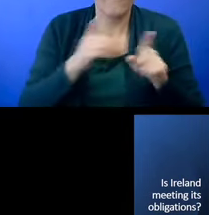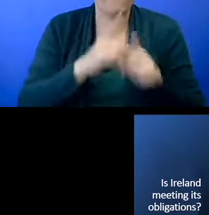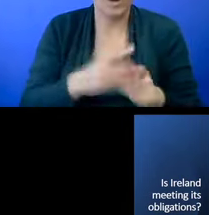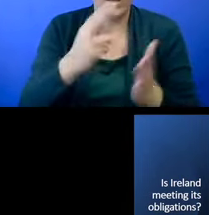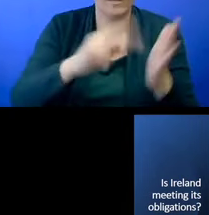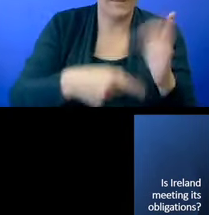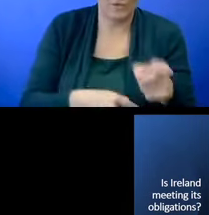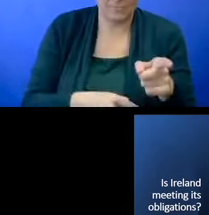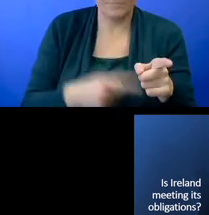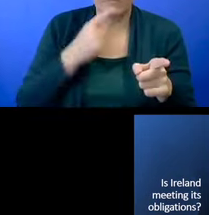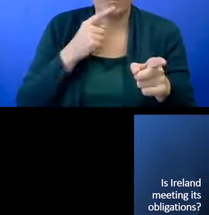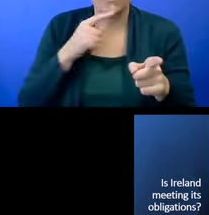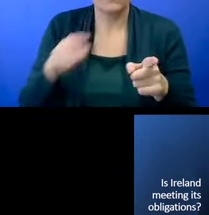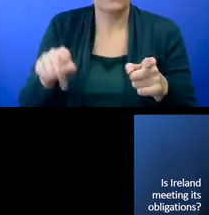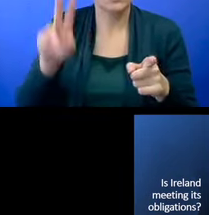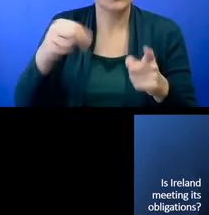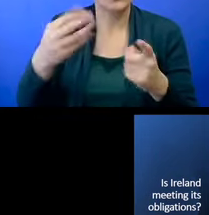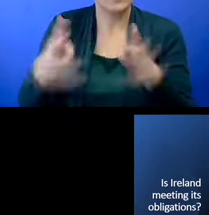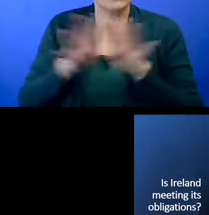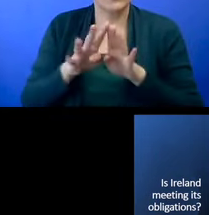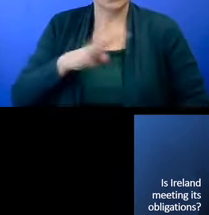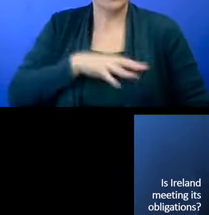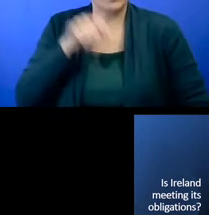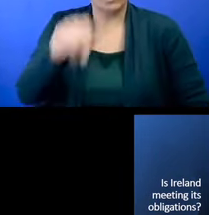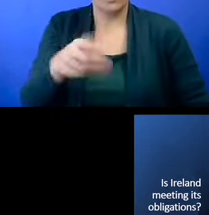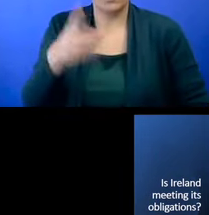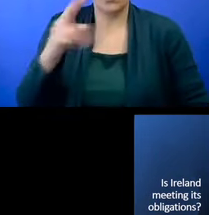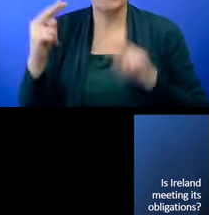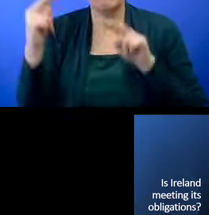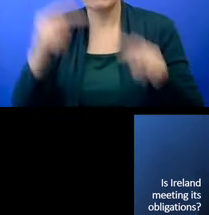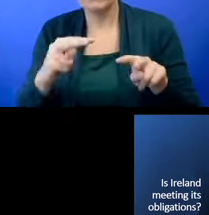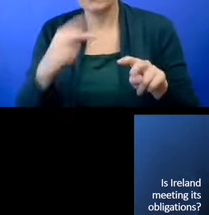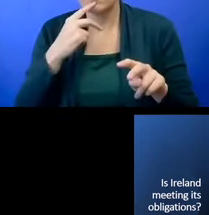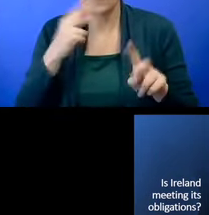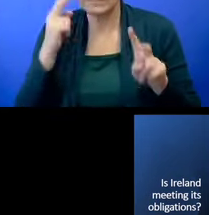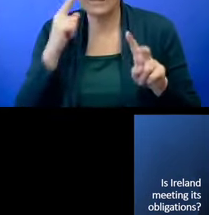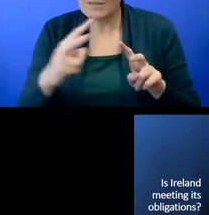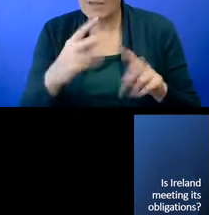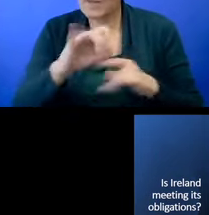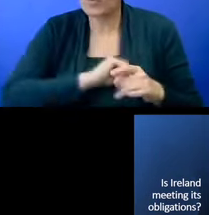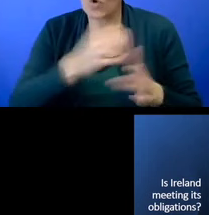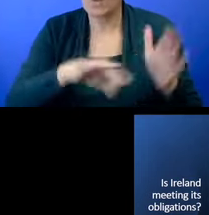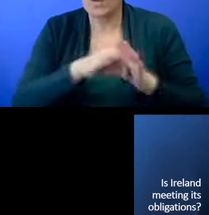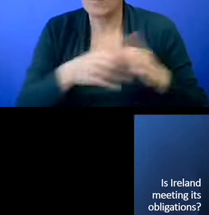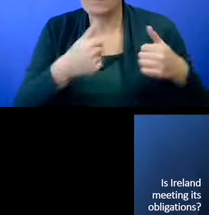The United Nations Committee will monitor the state's compliance at this upcoming meeting,